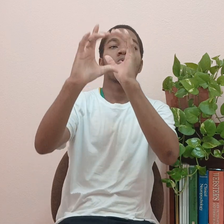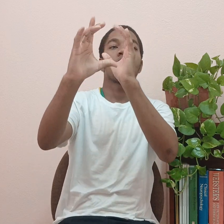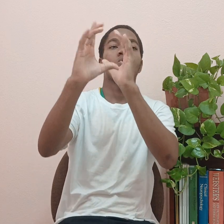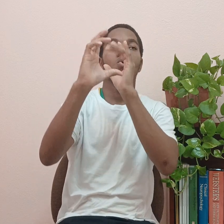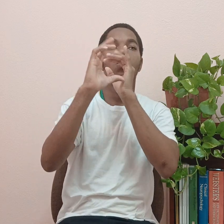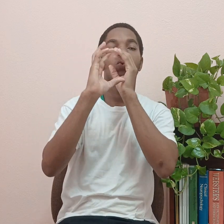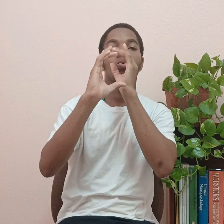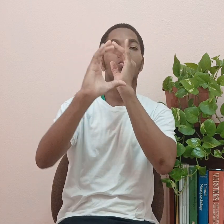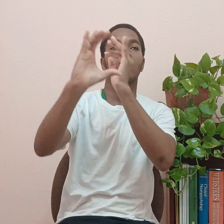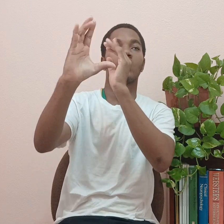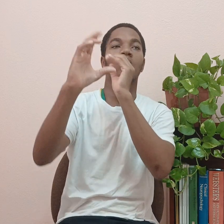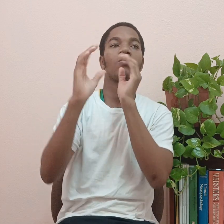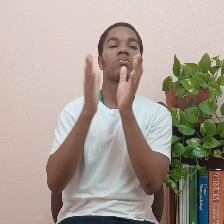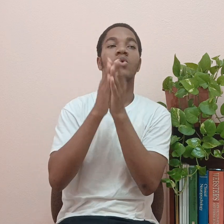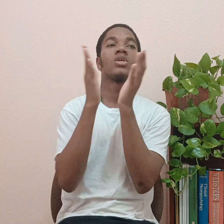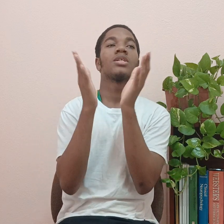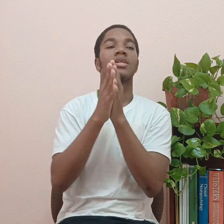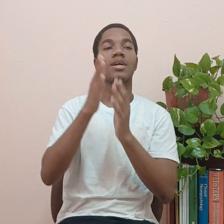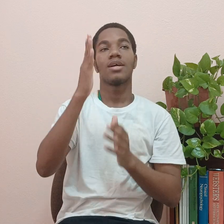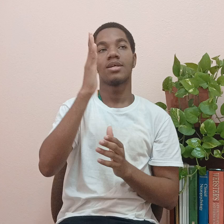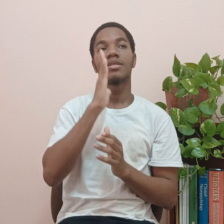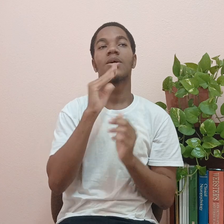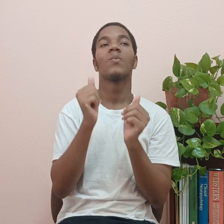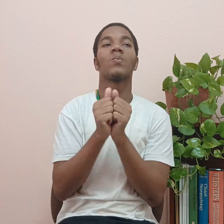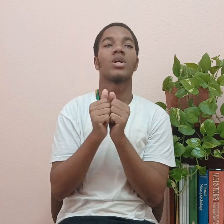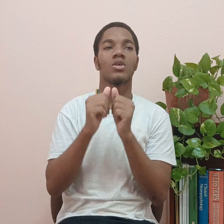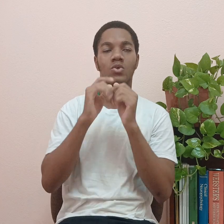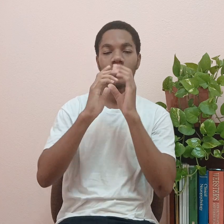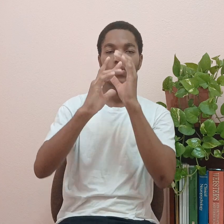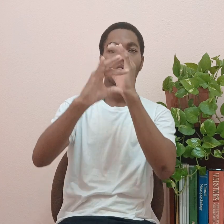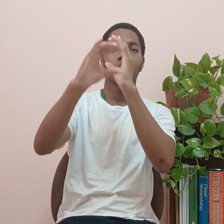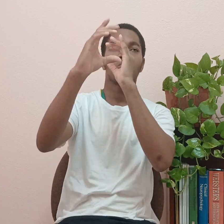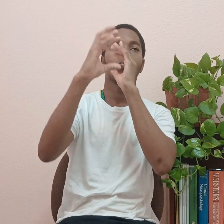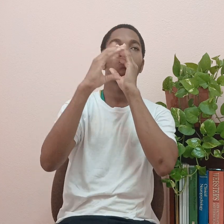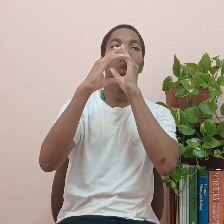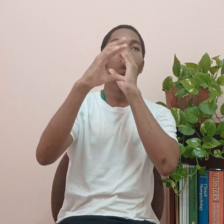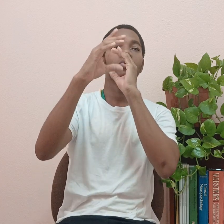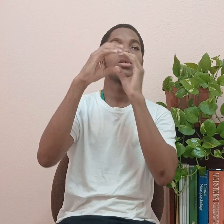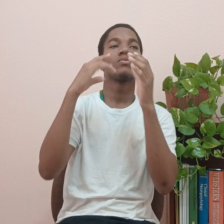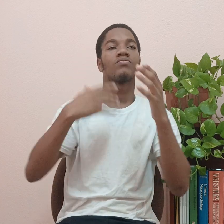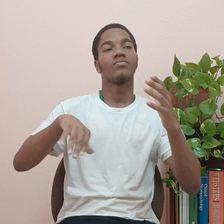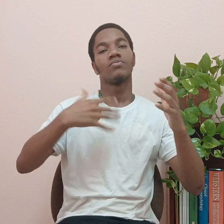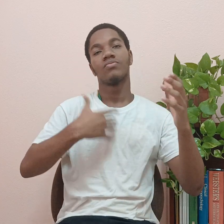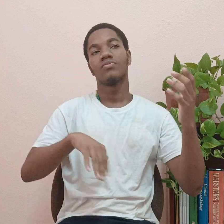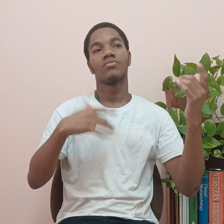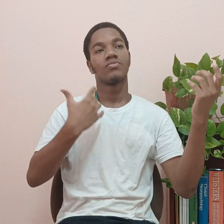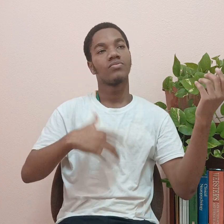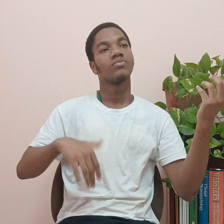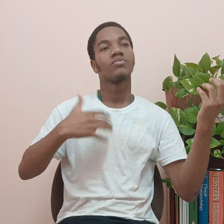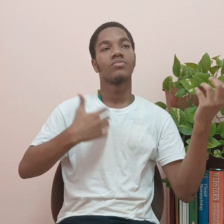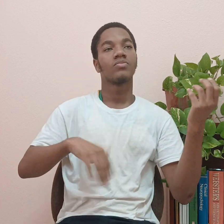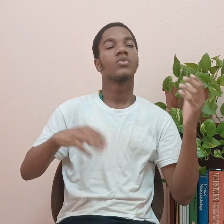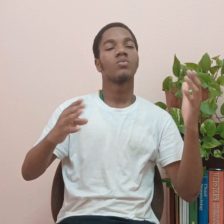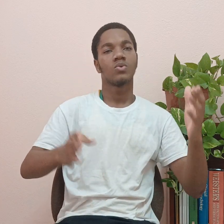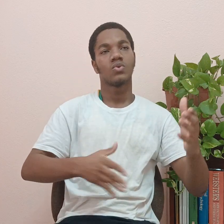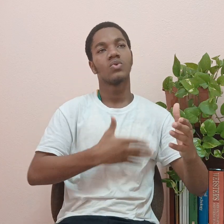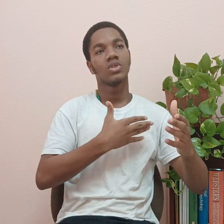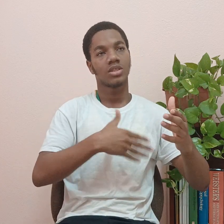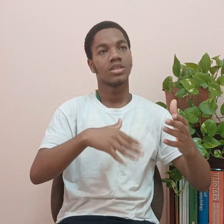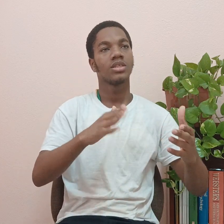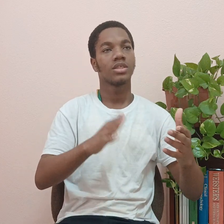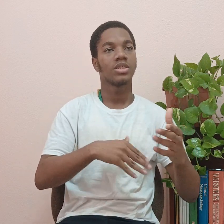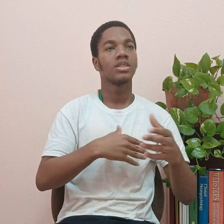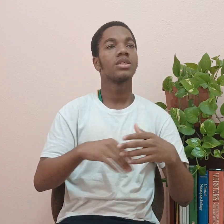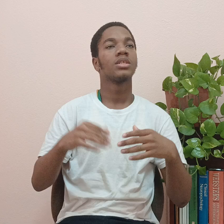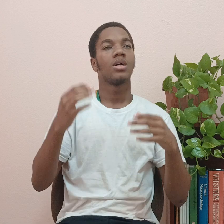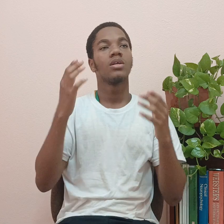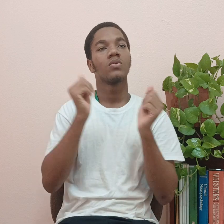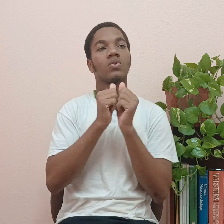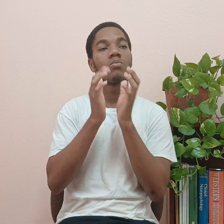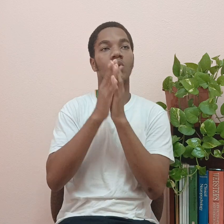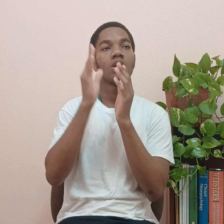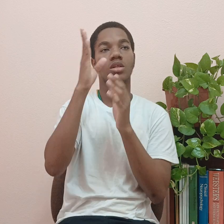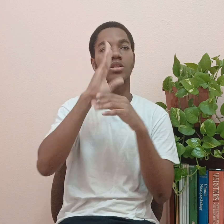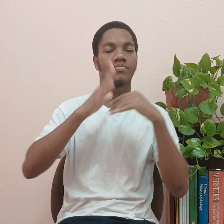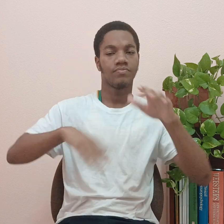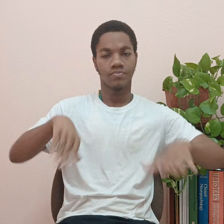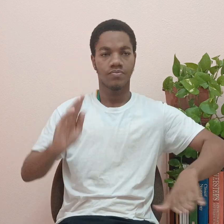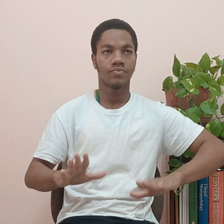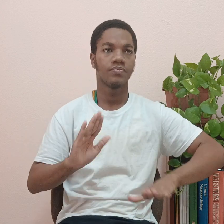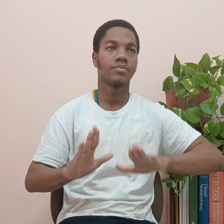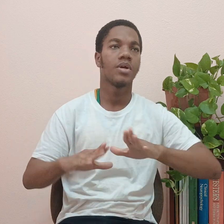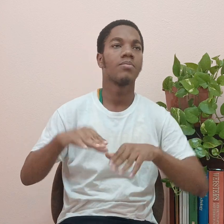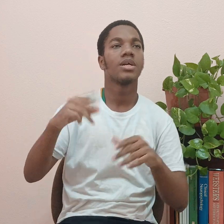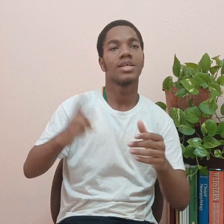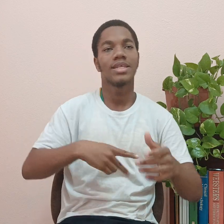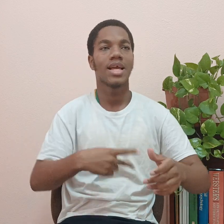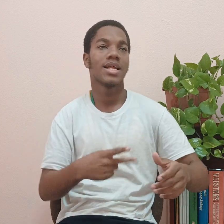Praise God with lute and lyre! 4 Praise God with drum and dance!